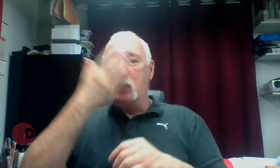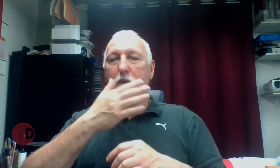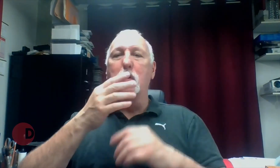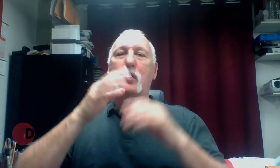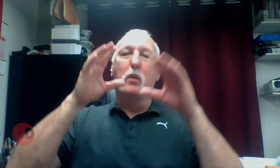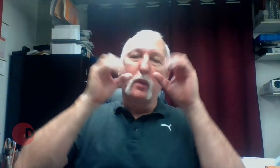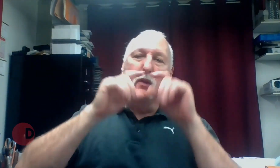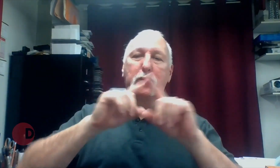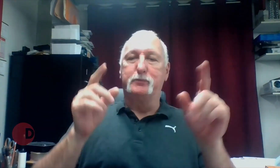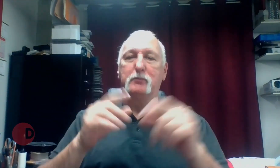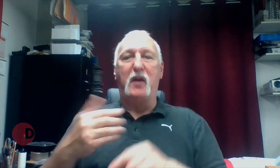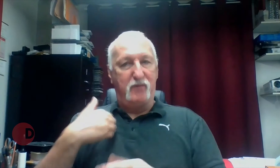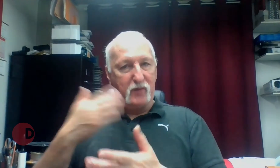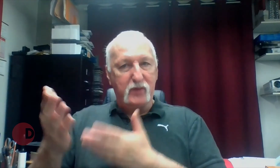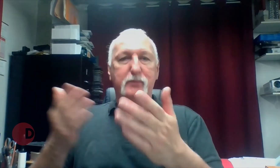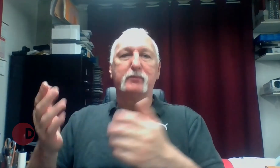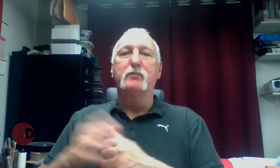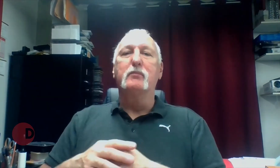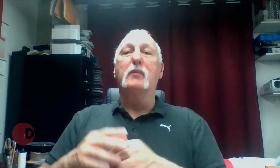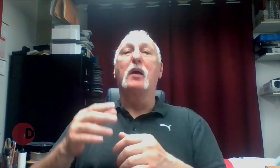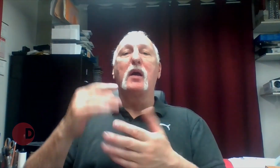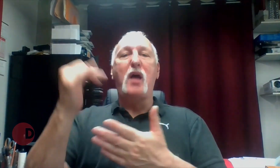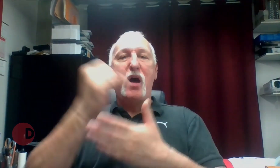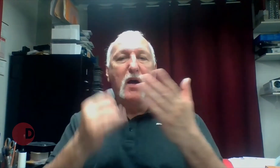a room for arts & crafts,